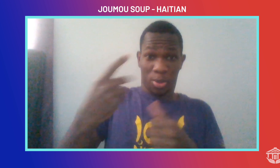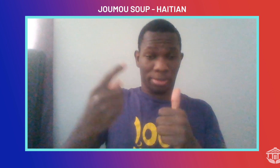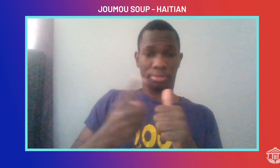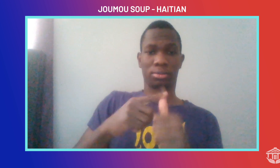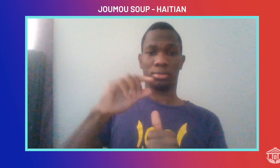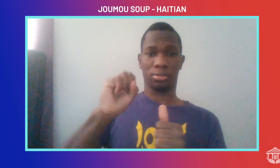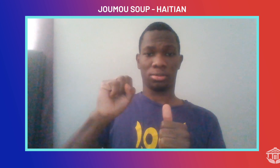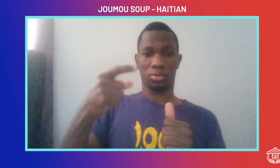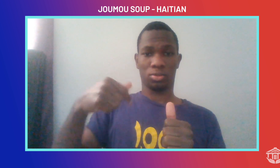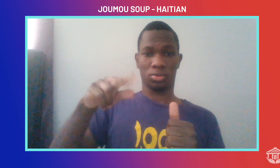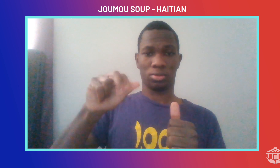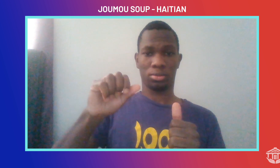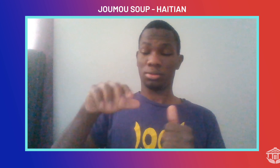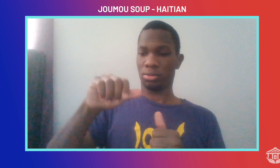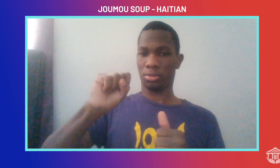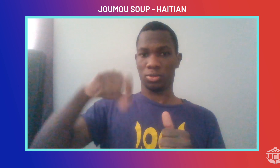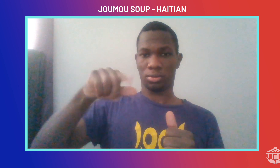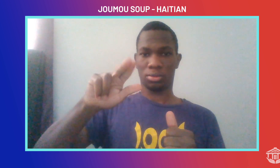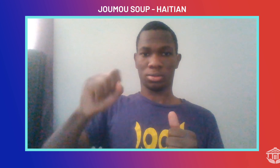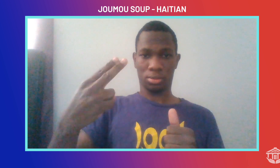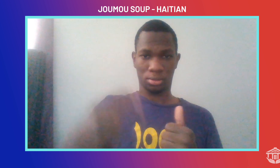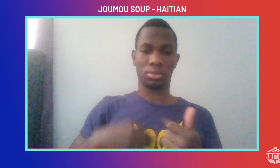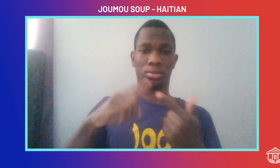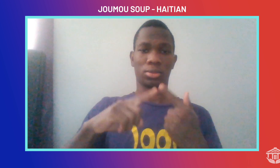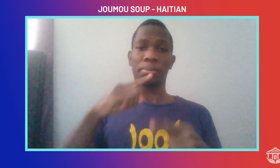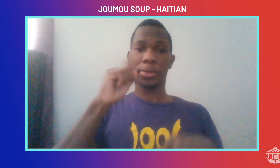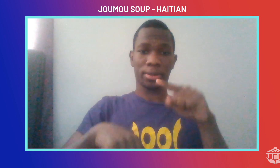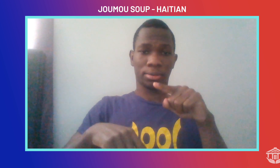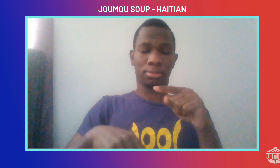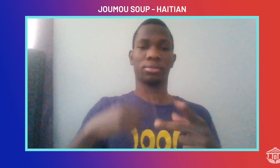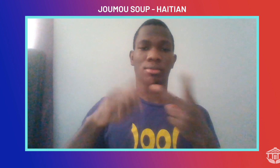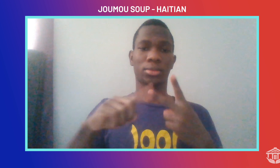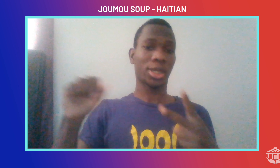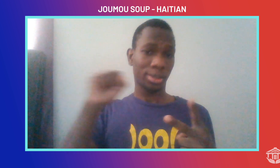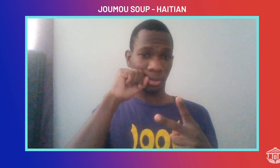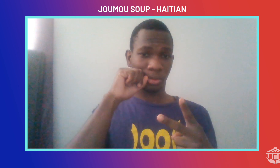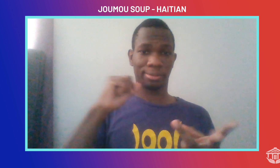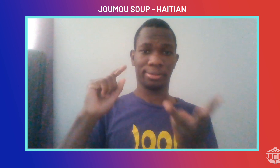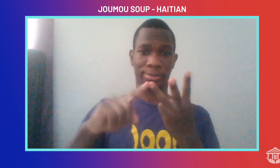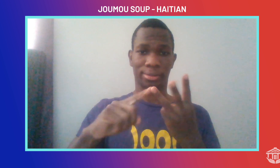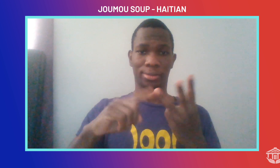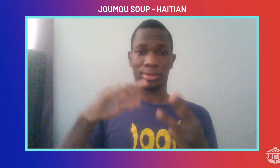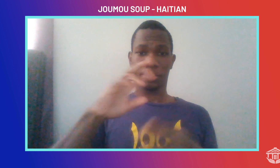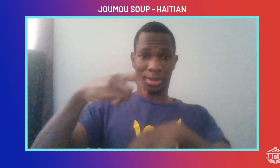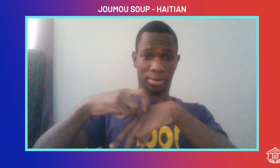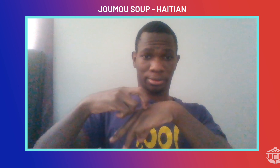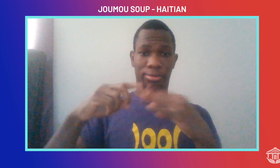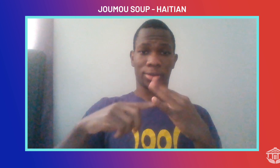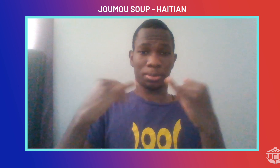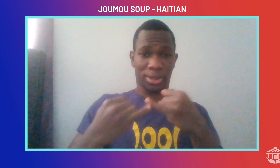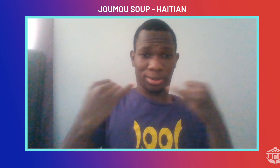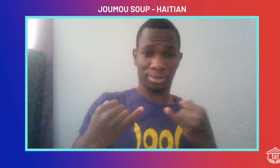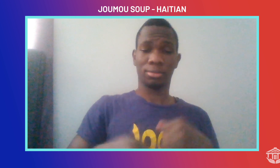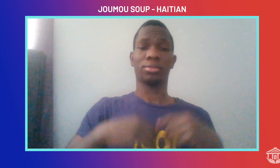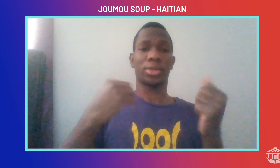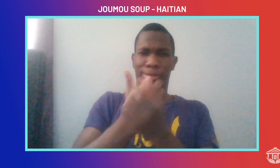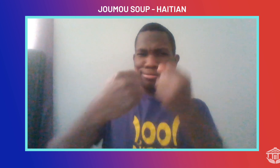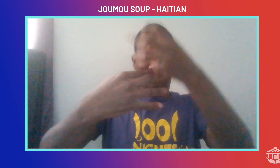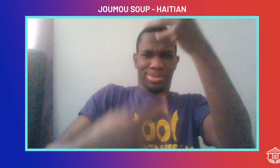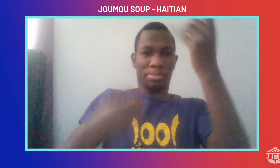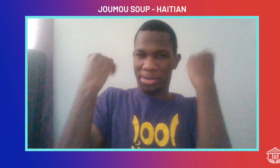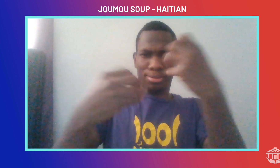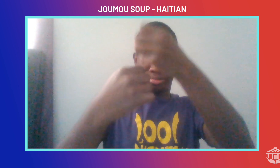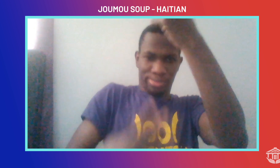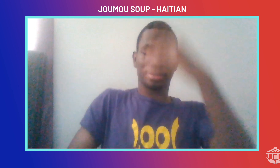There’s squash, tomatoes, carrots, potatoes, pasta… and a whole bunch of other things too.